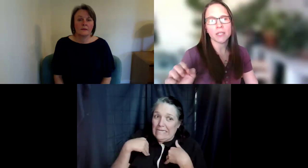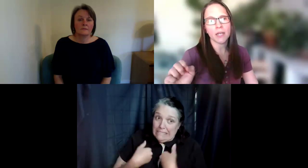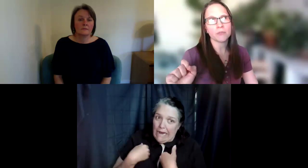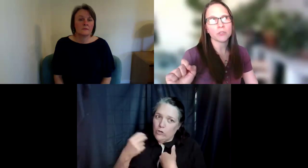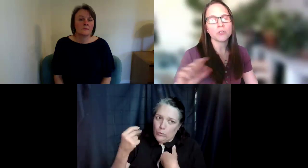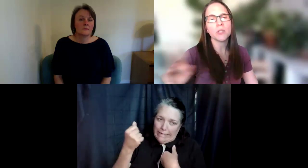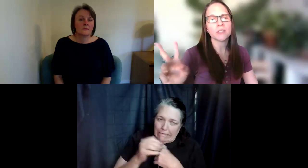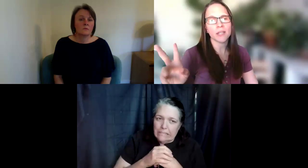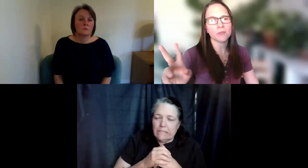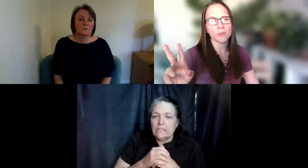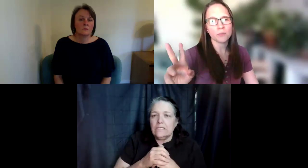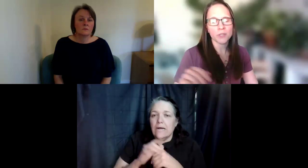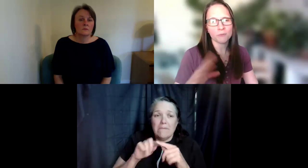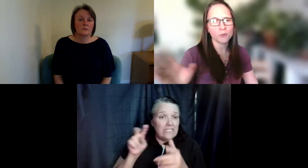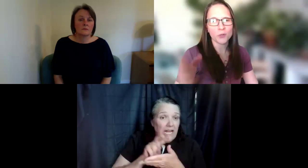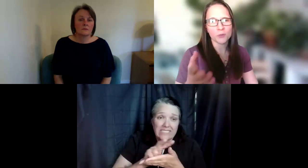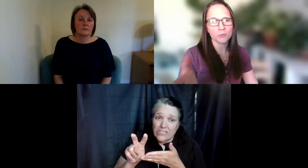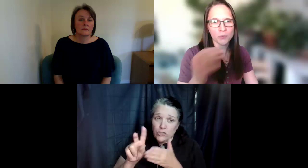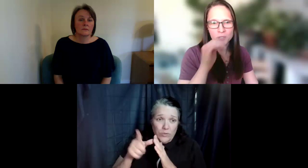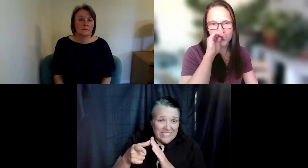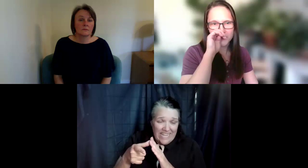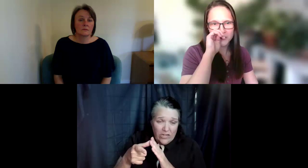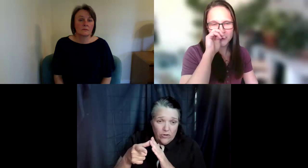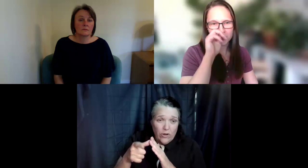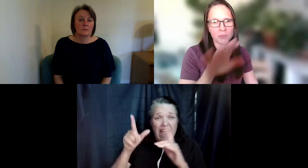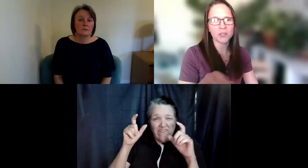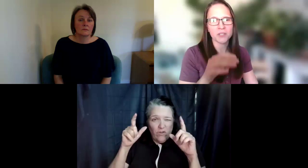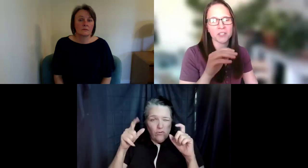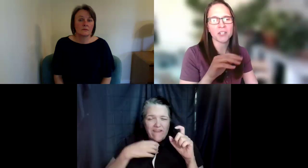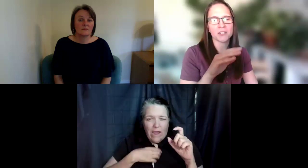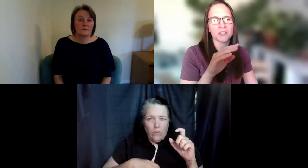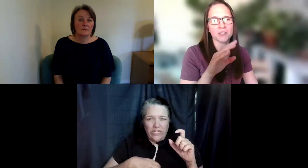would say after two weeks, I have a photo I wish I had maybe loaded to share. It's